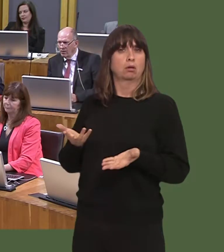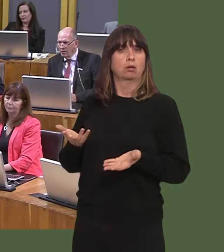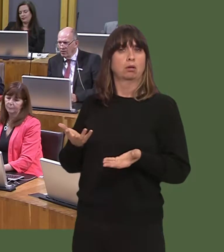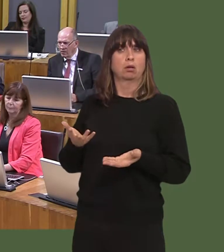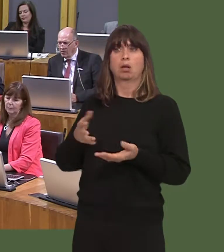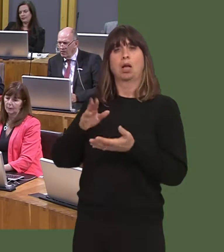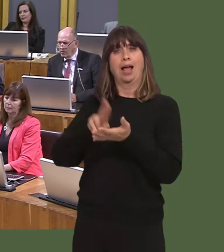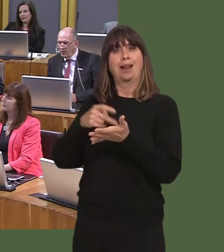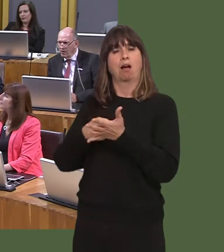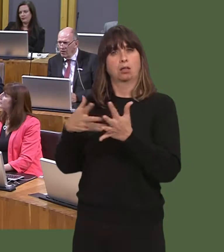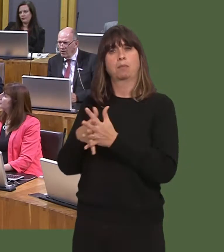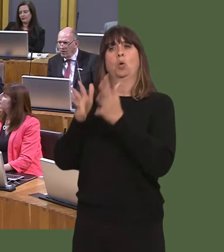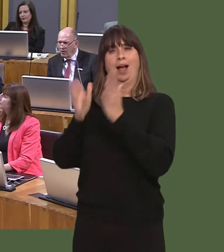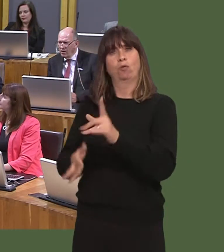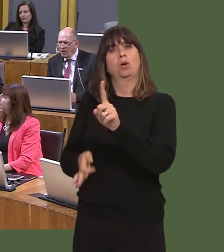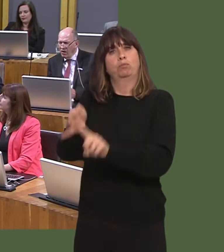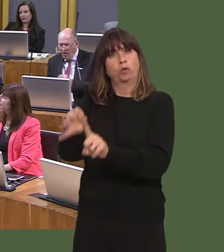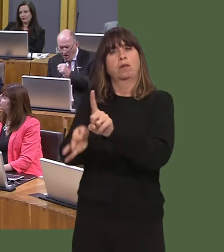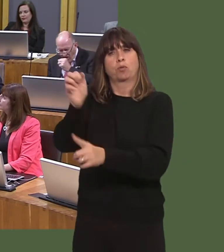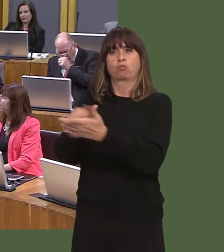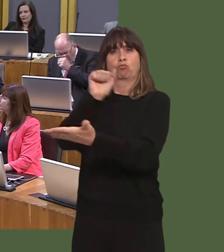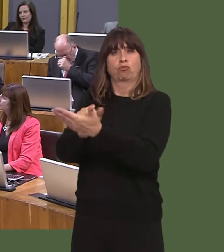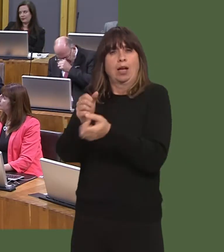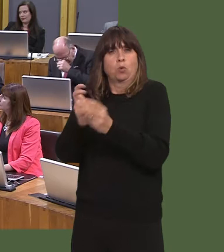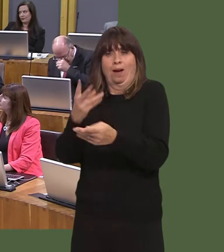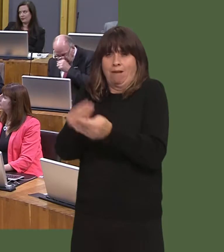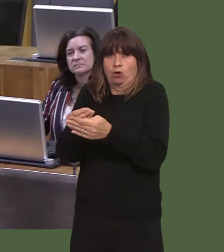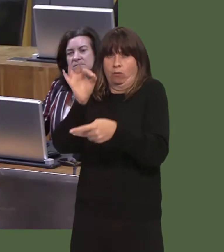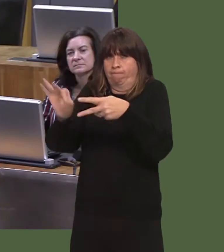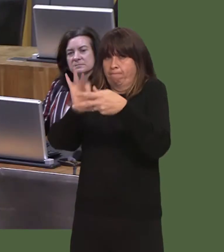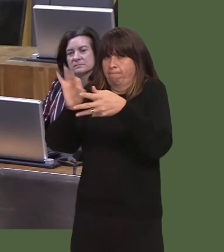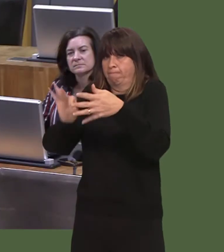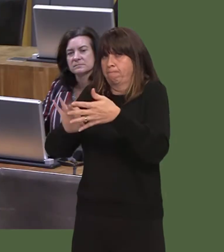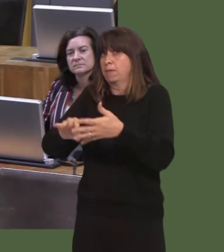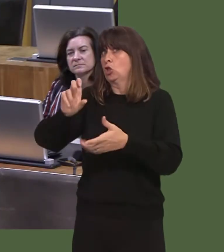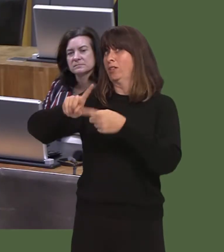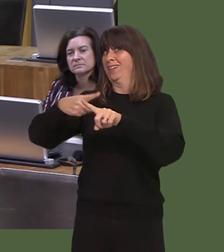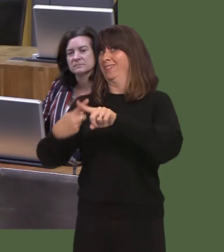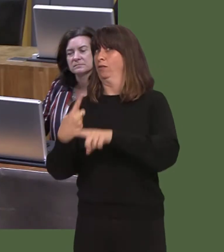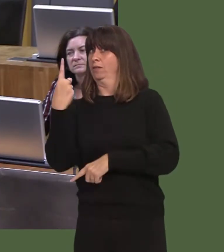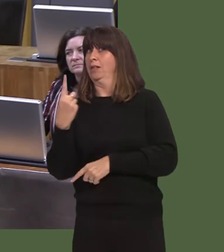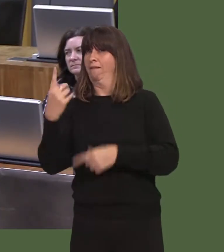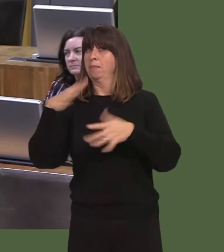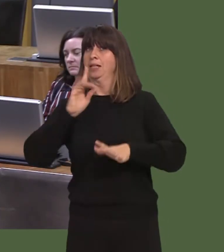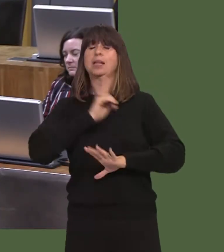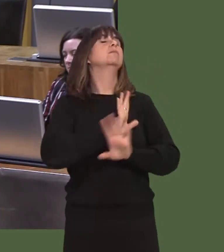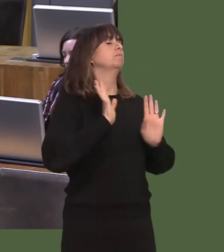sure NRW makes the necessary improvements to do the right things in the right way. I can say that the chief executive has also given that assurance to the Public Accounts